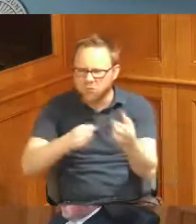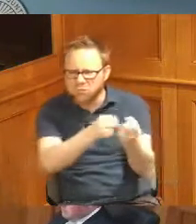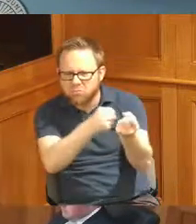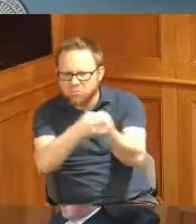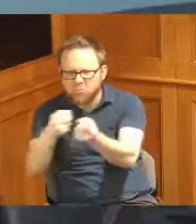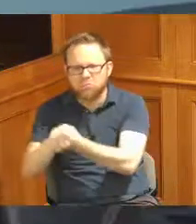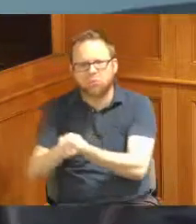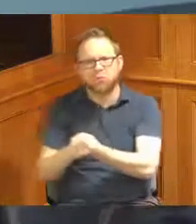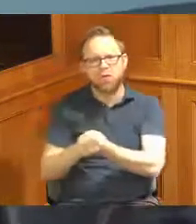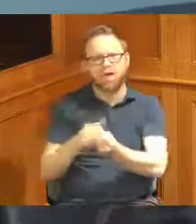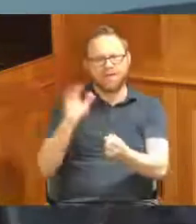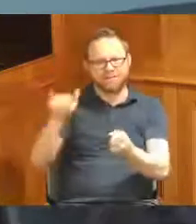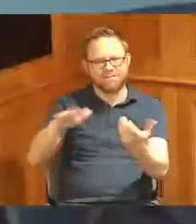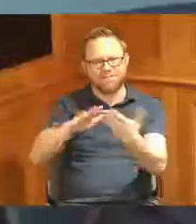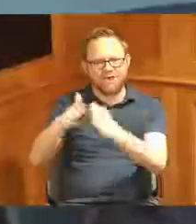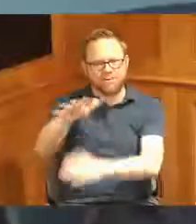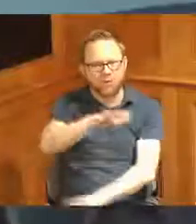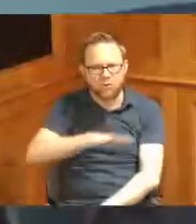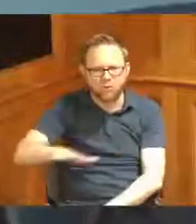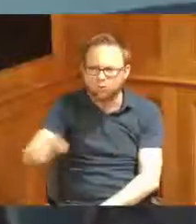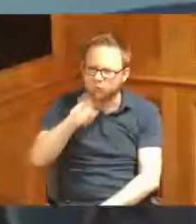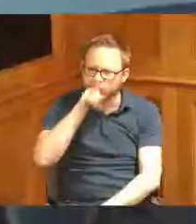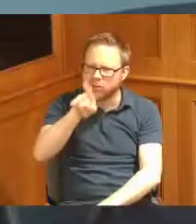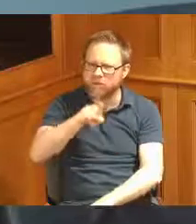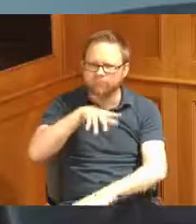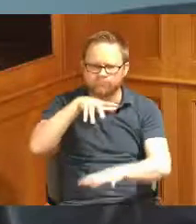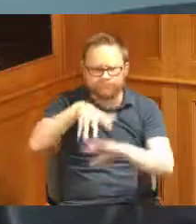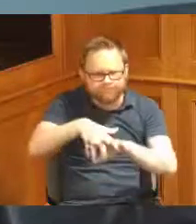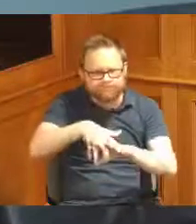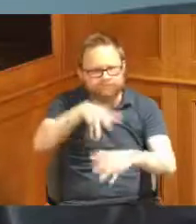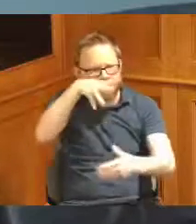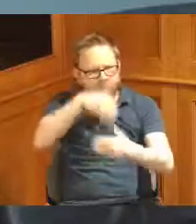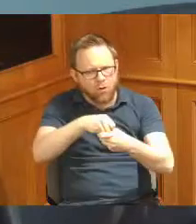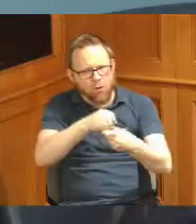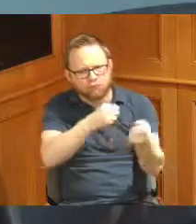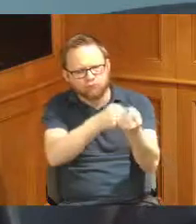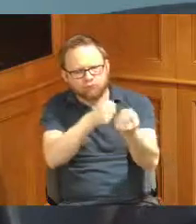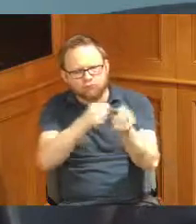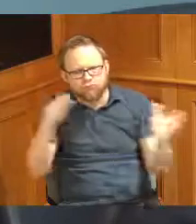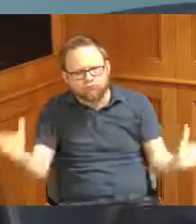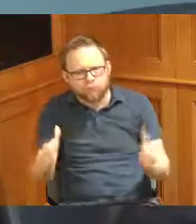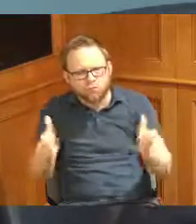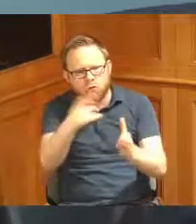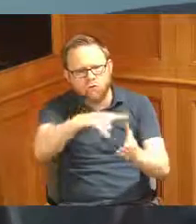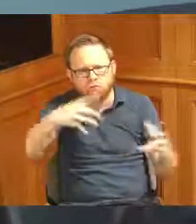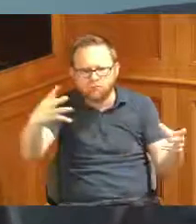Cavaliers Community were integral in guiding the team to Victory through their unwavering support